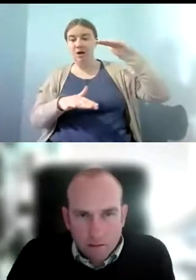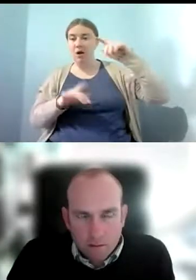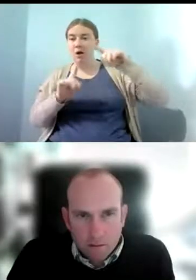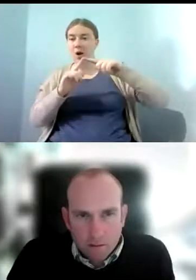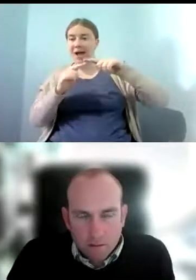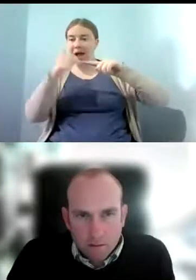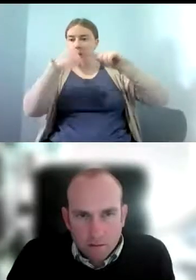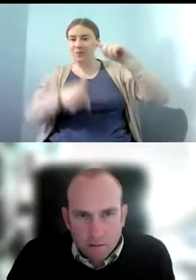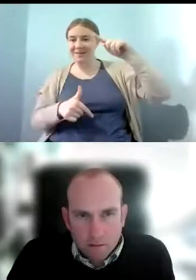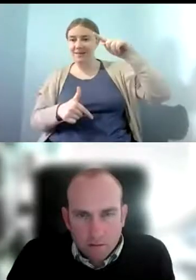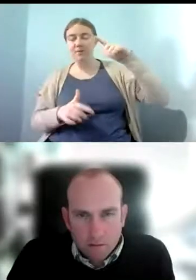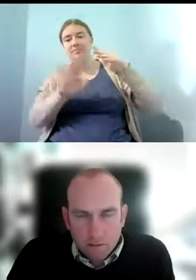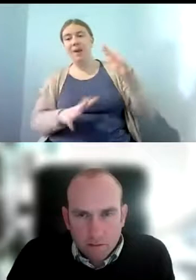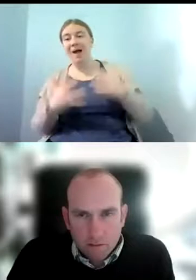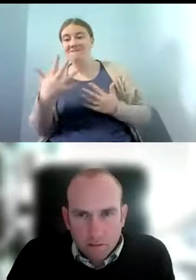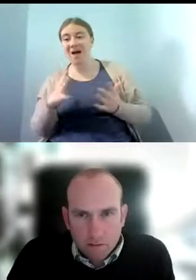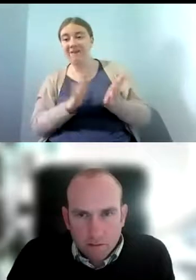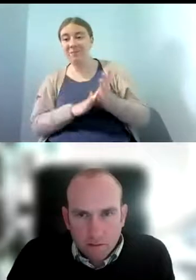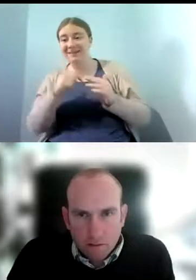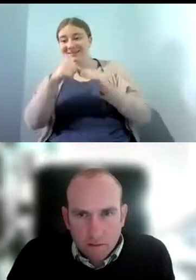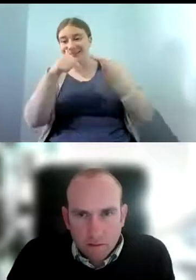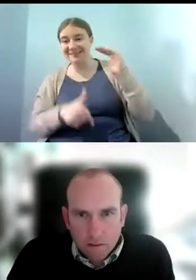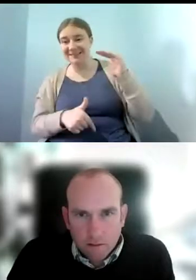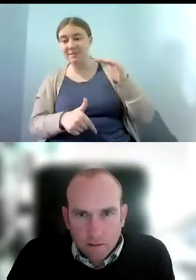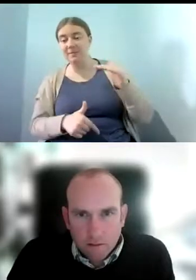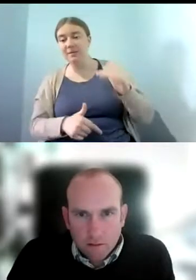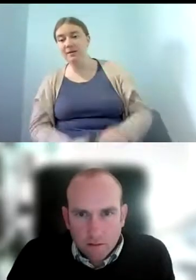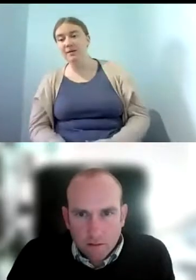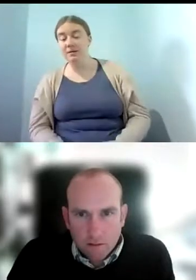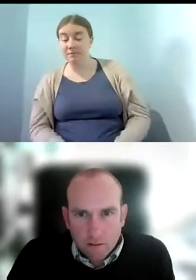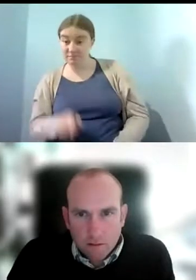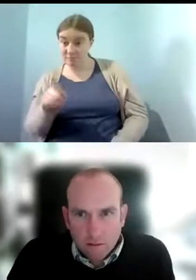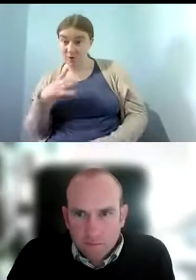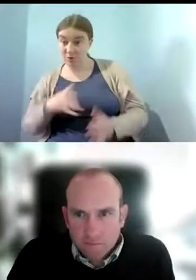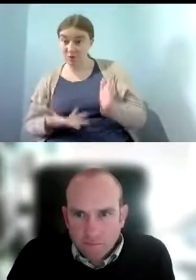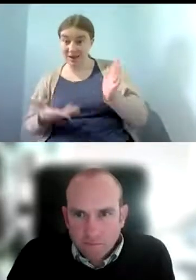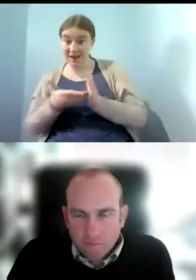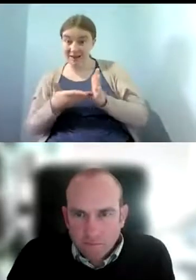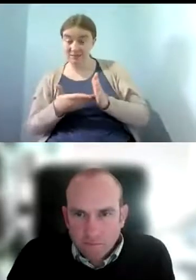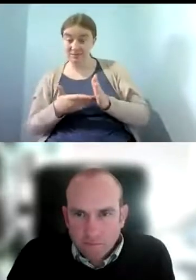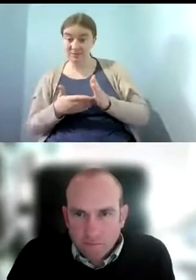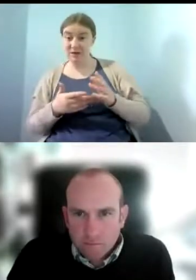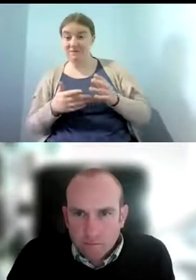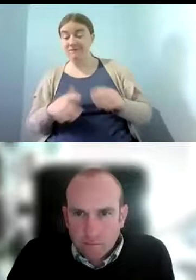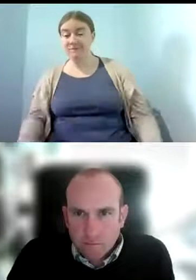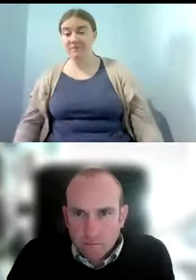fish pass being five meters deep but um do you have anything to add on the a typical water level